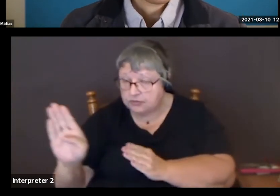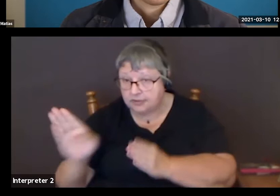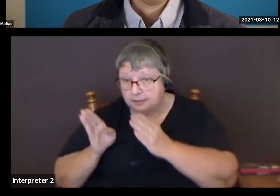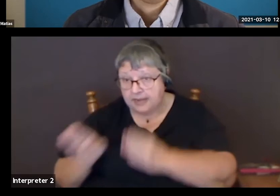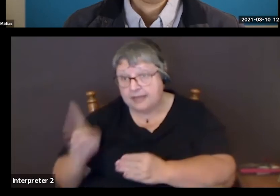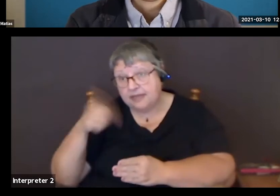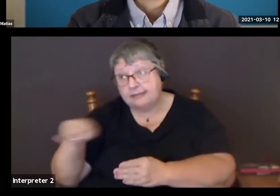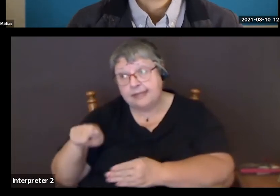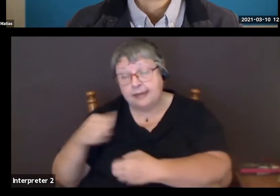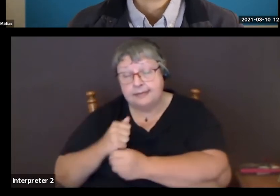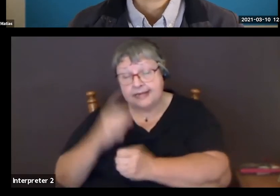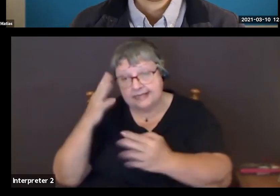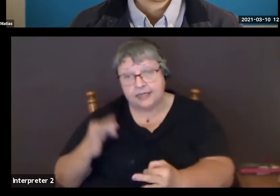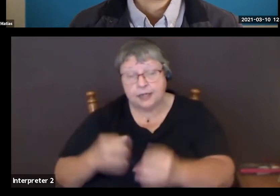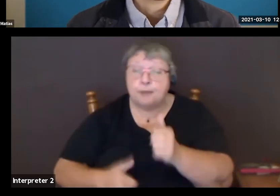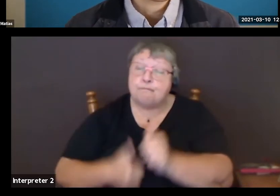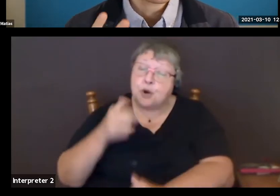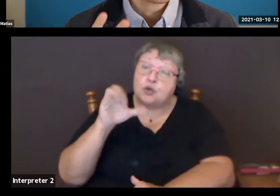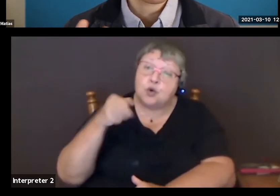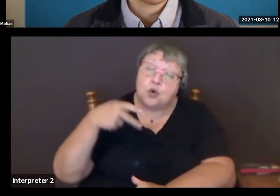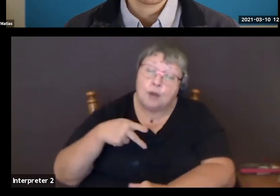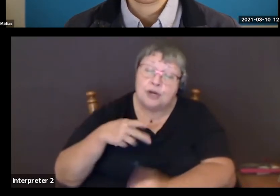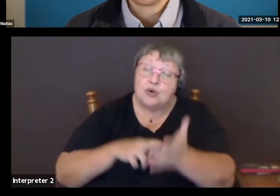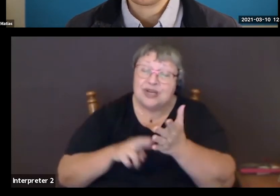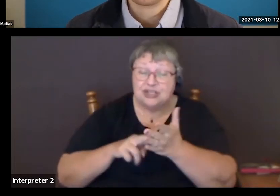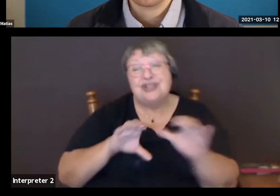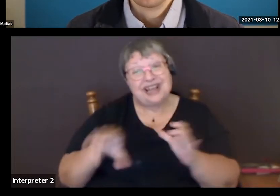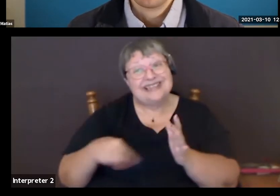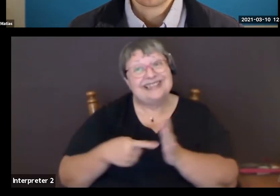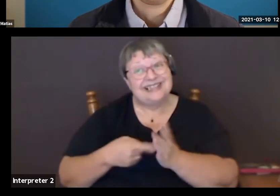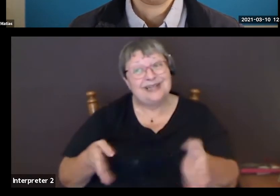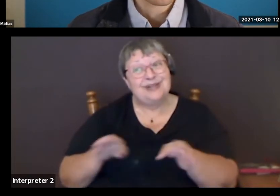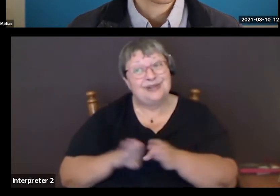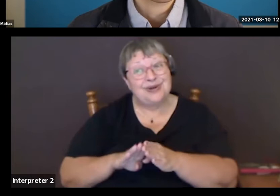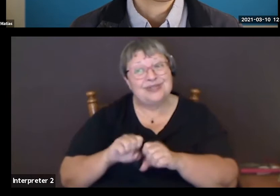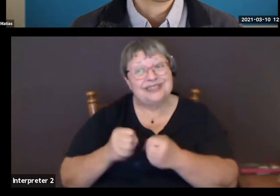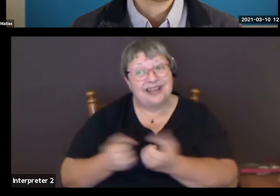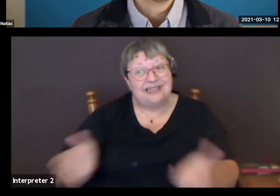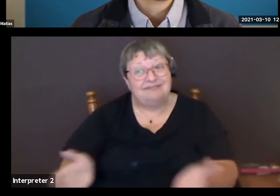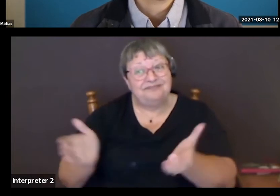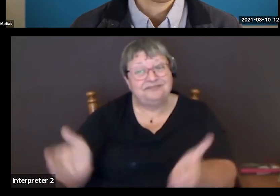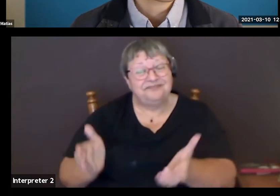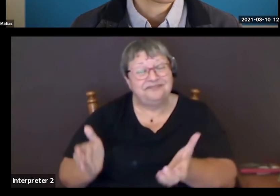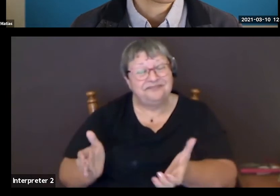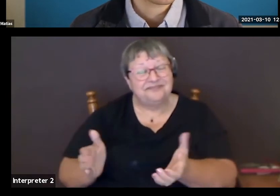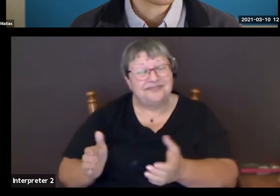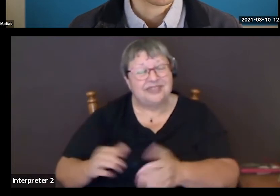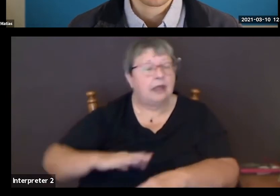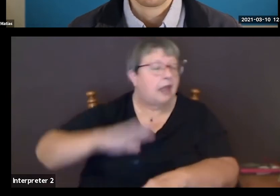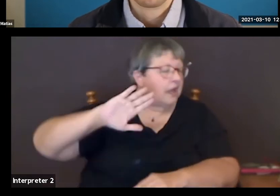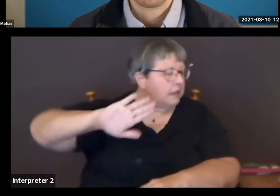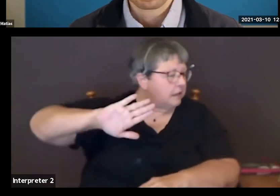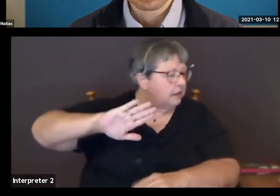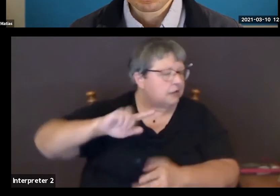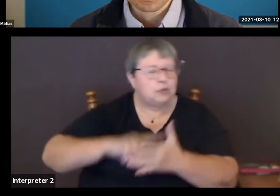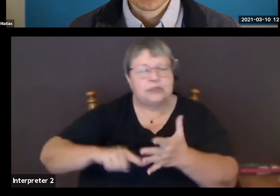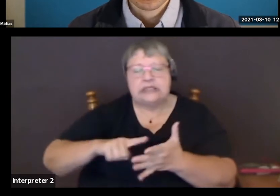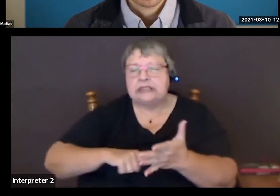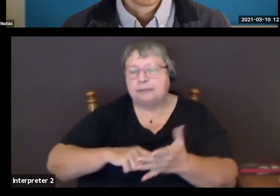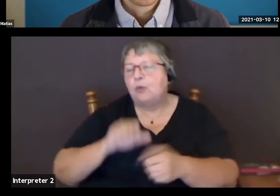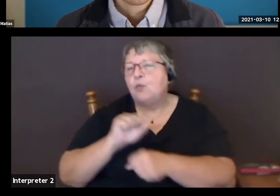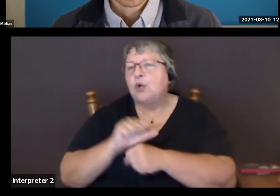And I have to be honest here, most corporate research advances this kind of closed society that deflects criticism and works in secret.